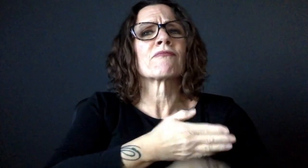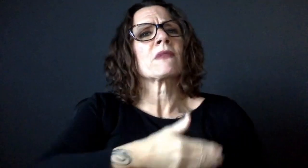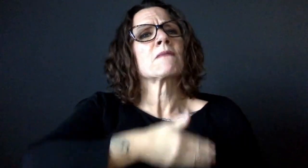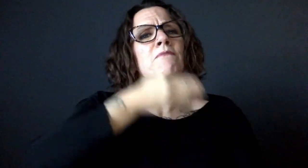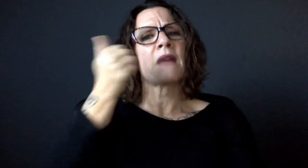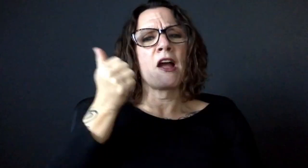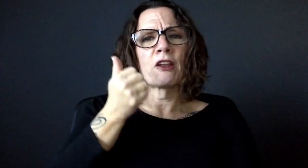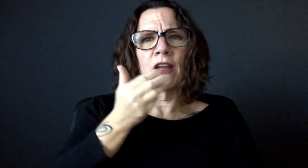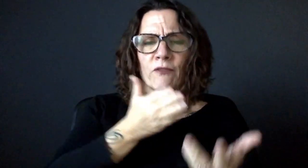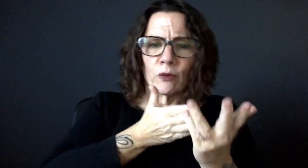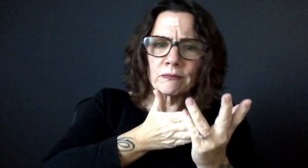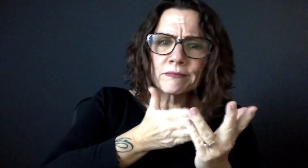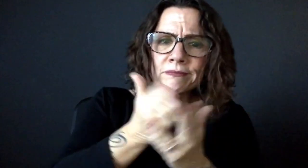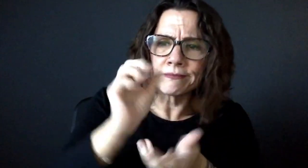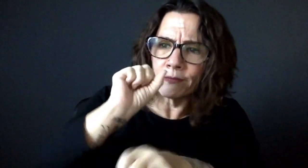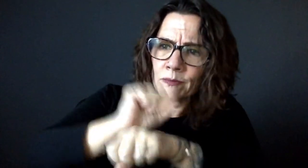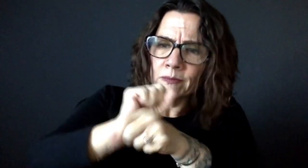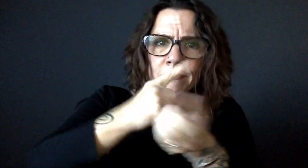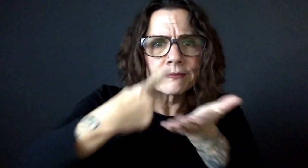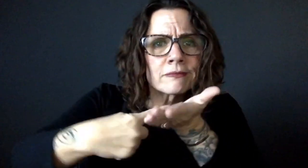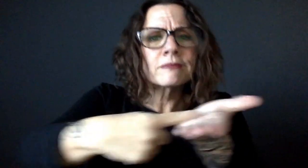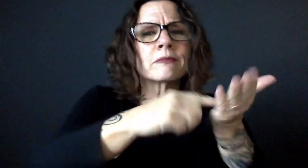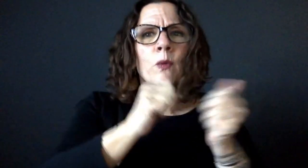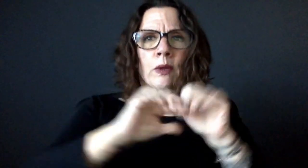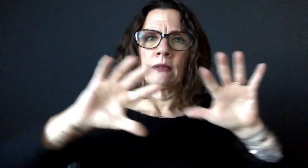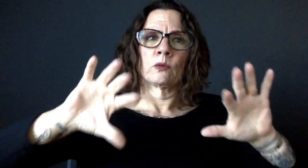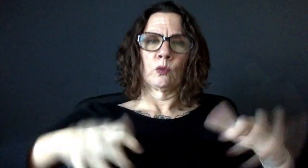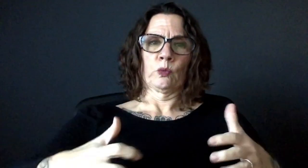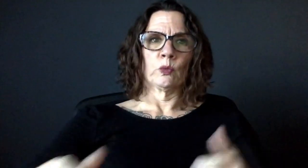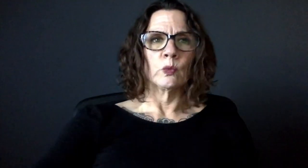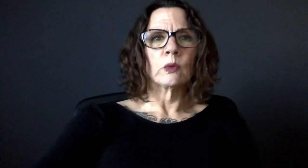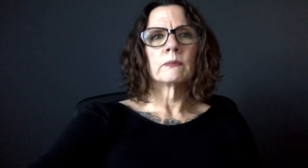and better after being worked through by the crew here.